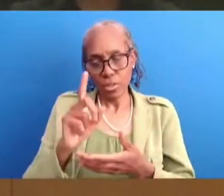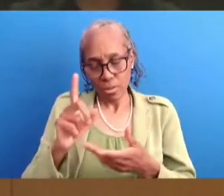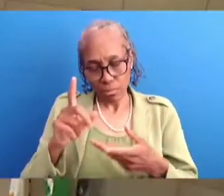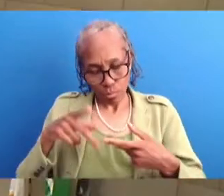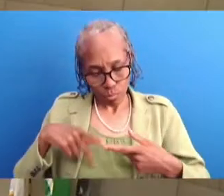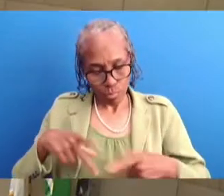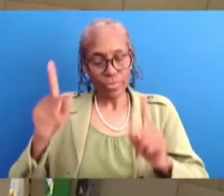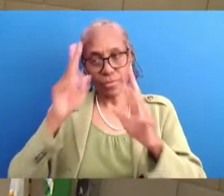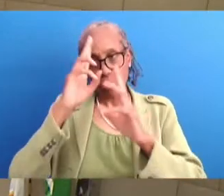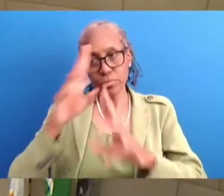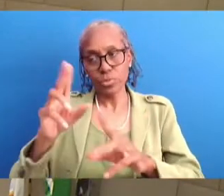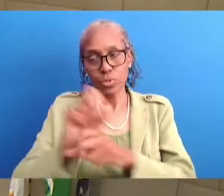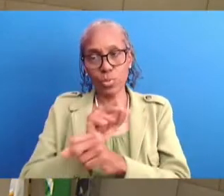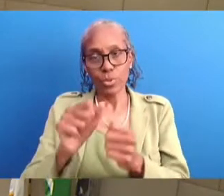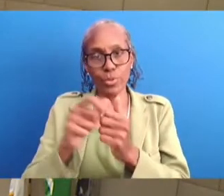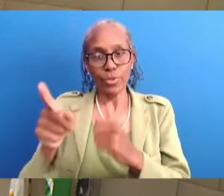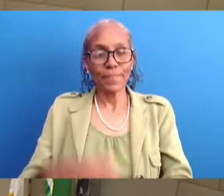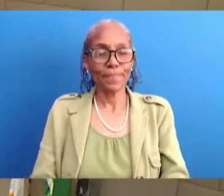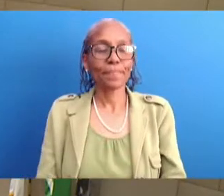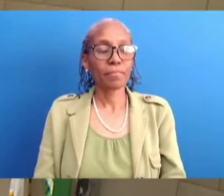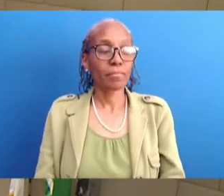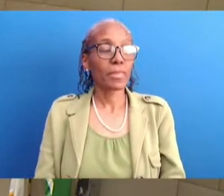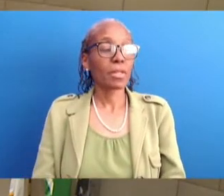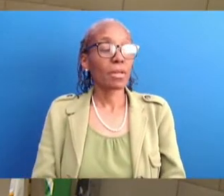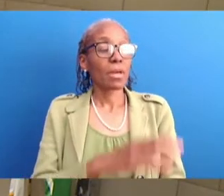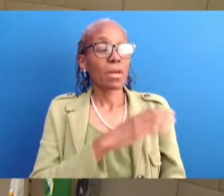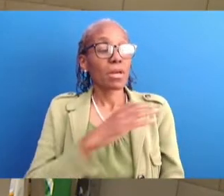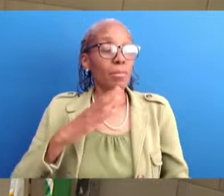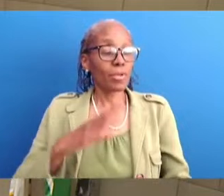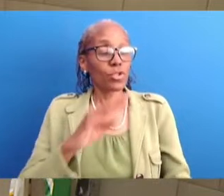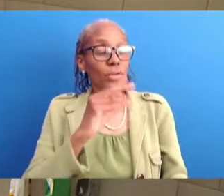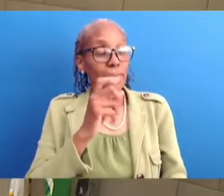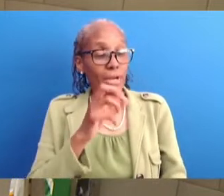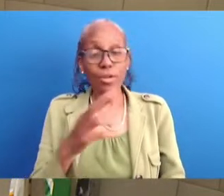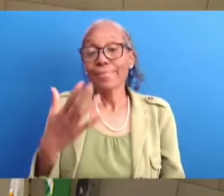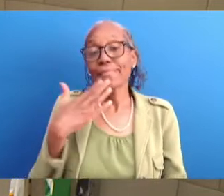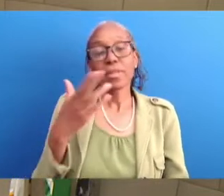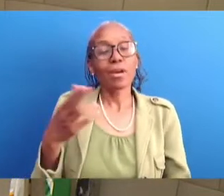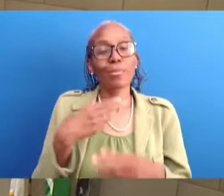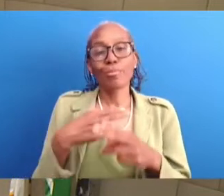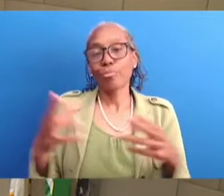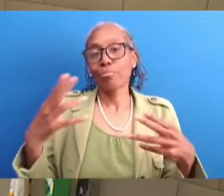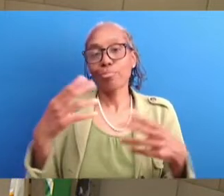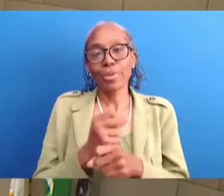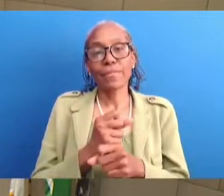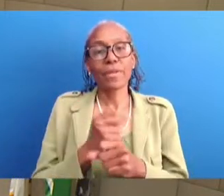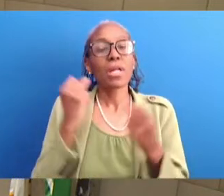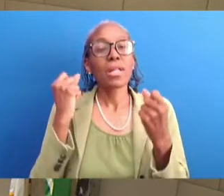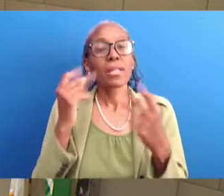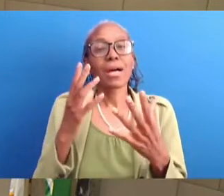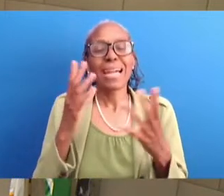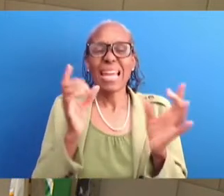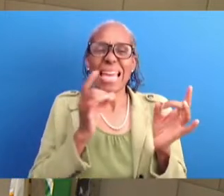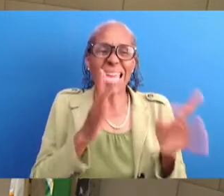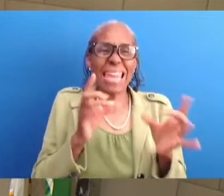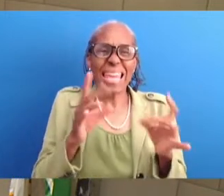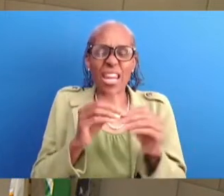YOU'RE AN EXTRAORDINARY LEADER AND IT'S A PRIVILEGE TO WORK WITH YOU.